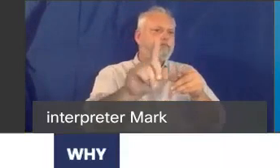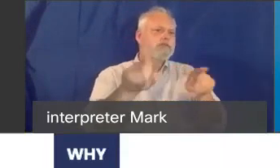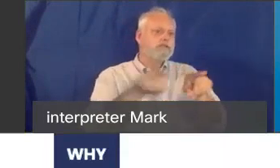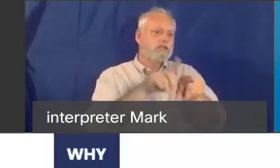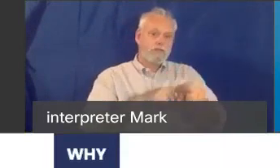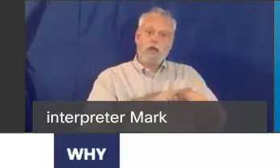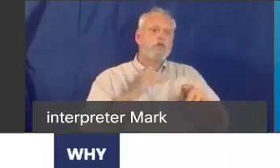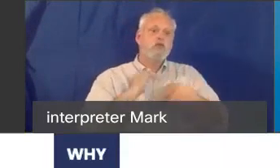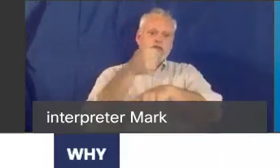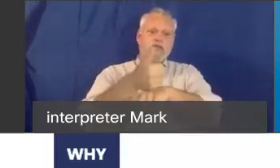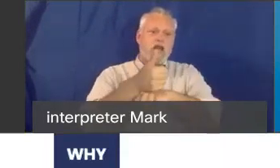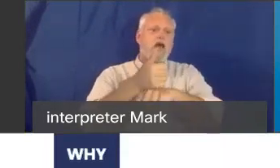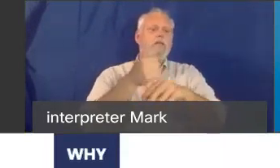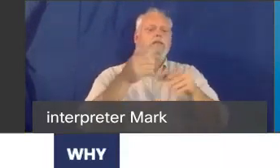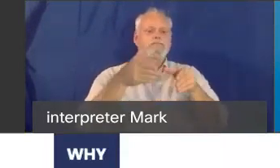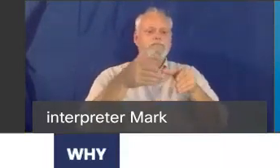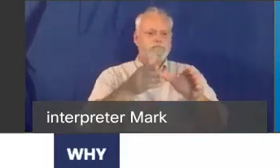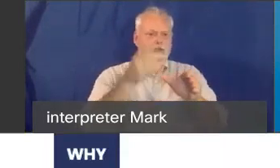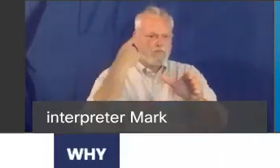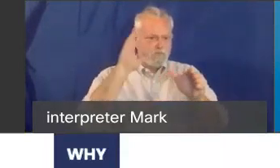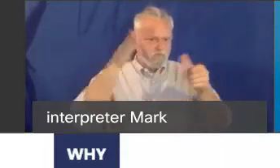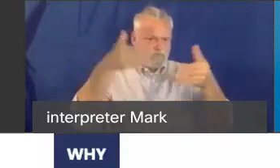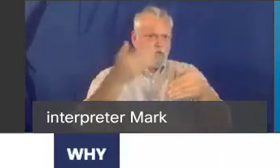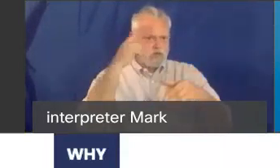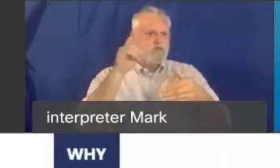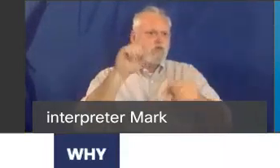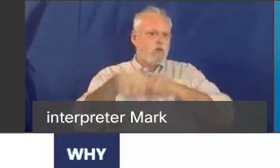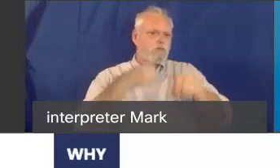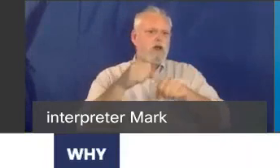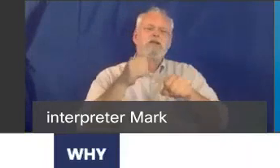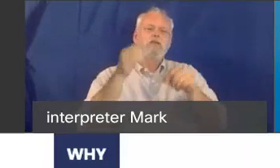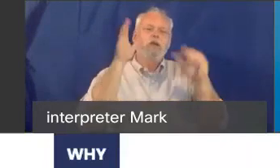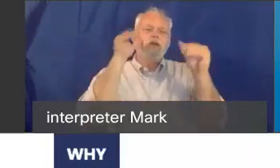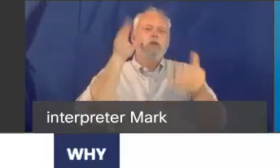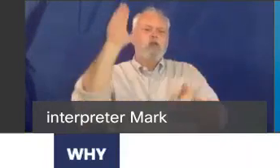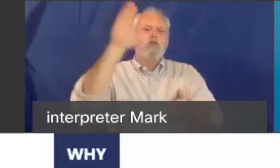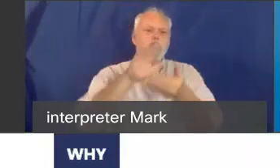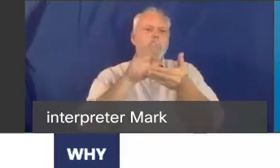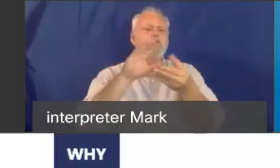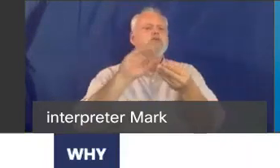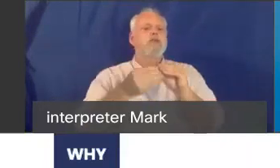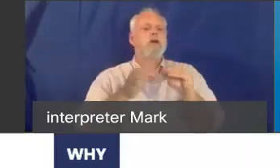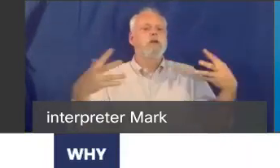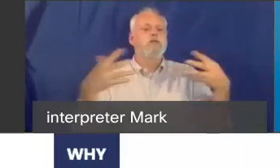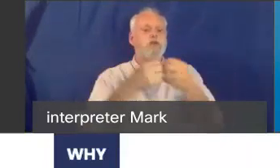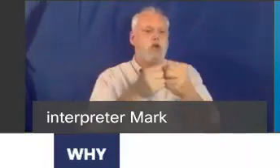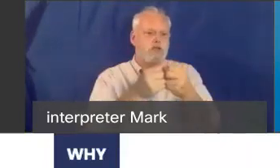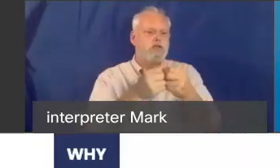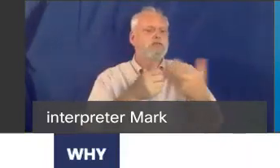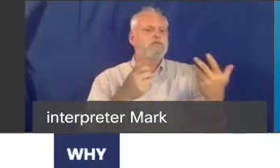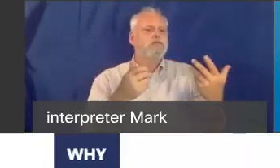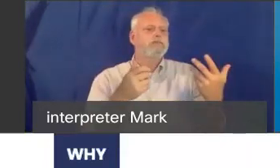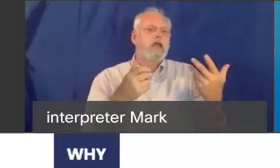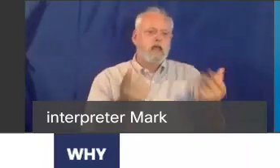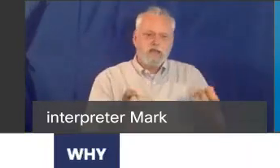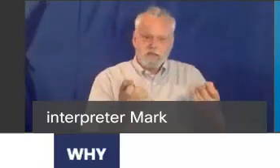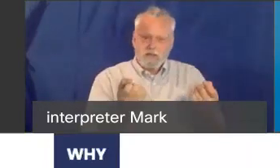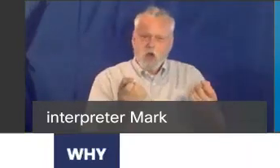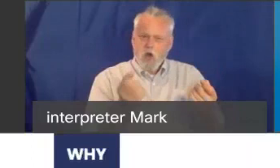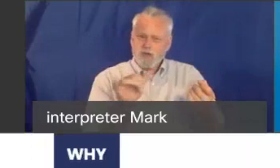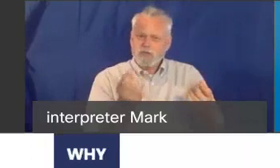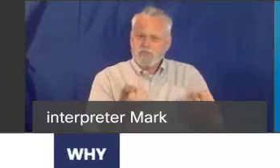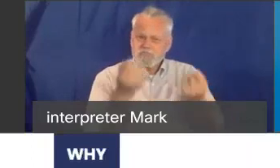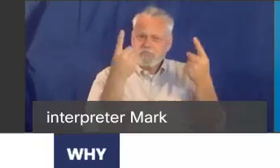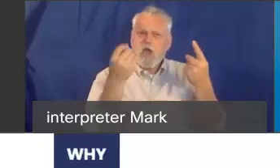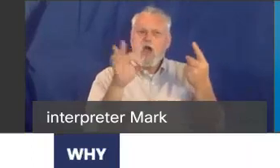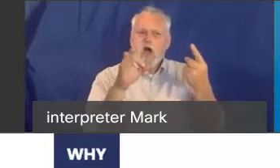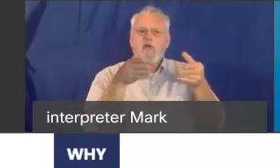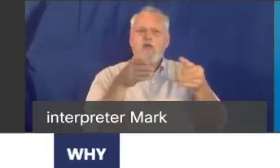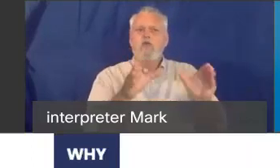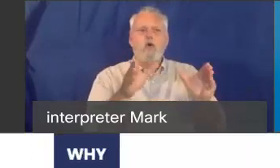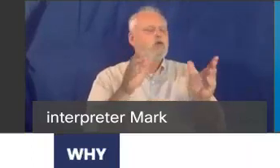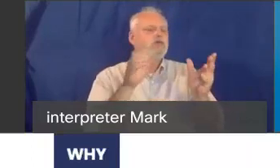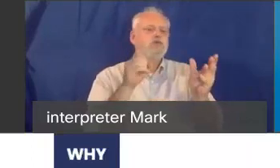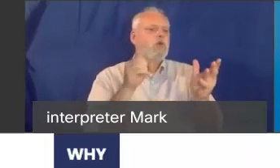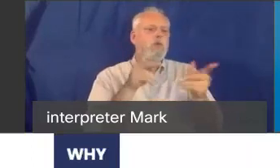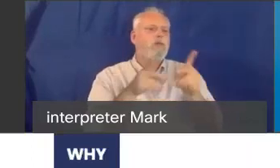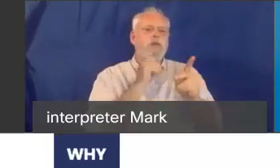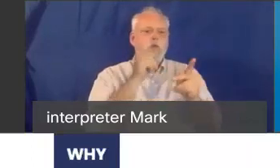To bike, we can start to expect to see a reduction in crashes in this area, and an increased understanding of the legibility of the road and less confusion and erratic behavior by people using all modes.